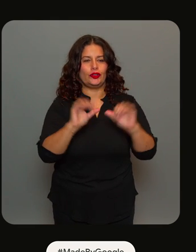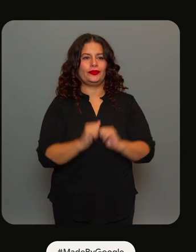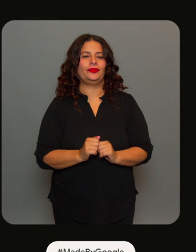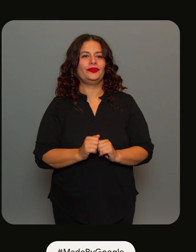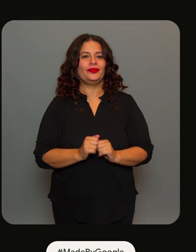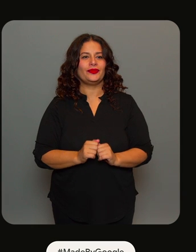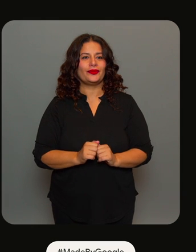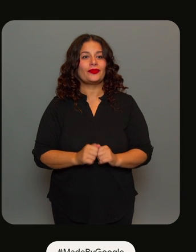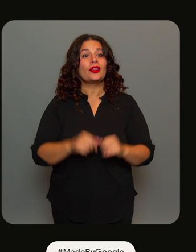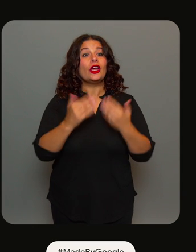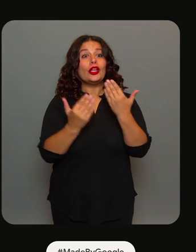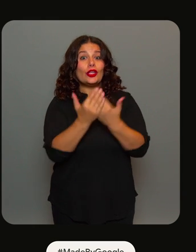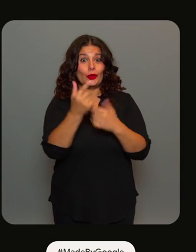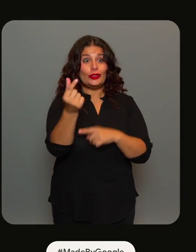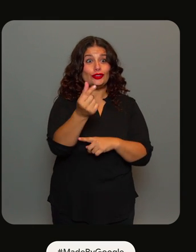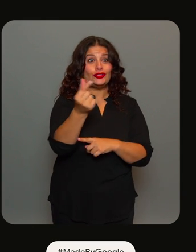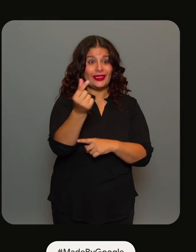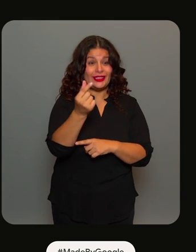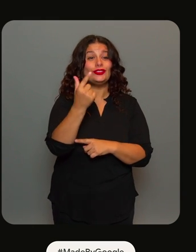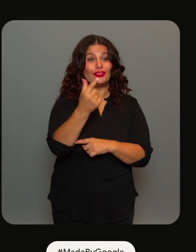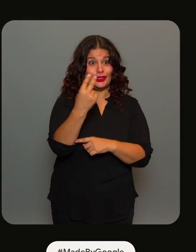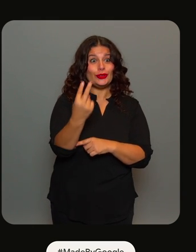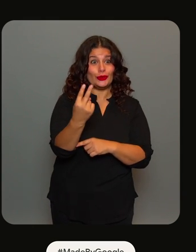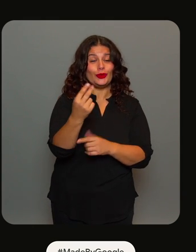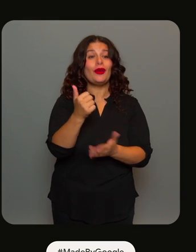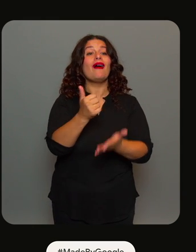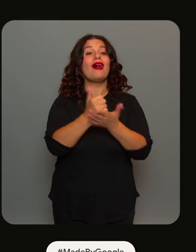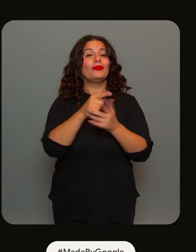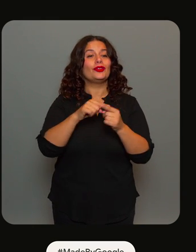Tensor G2 goes even further, using a cutting-edge machine